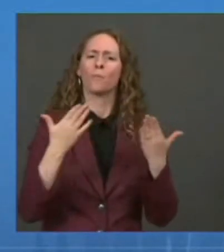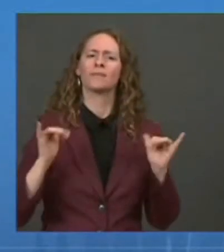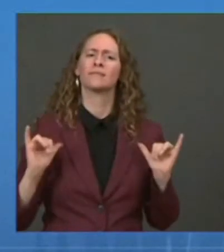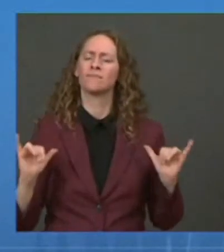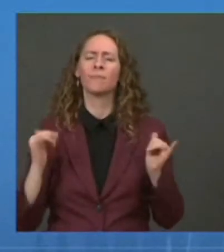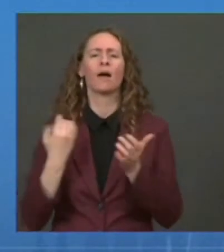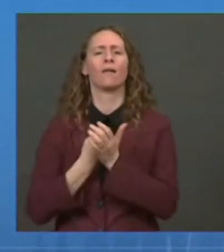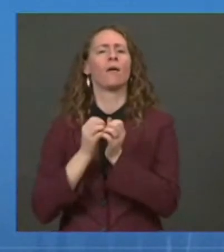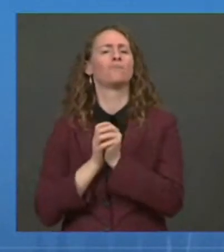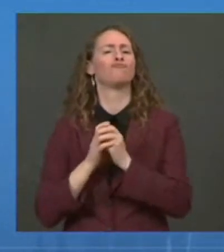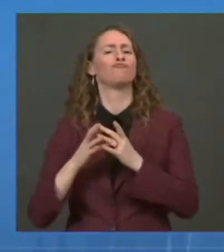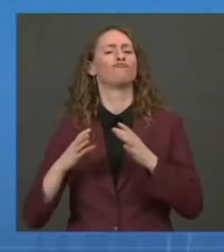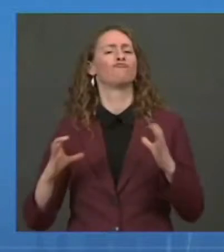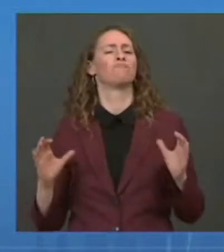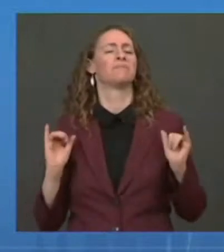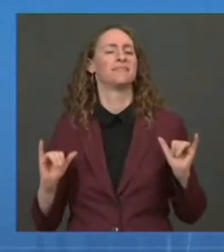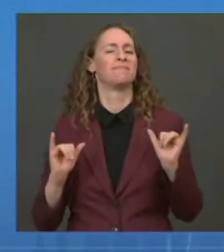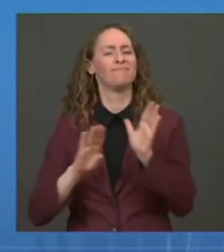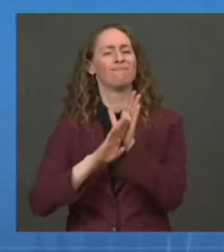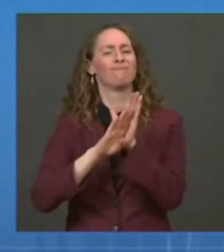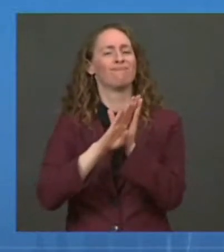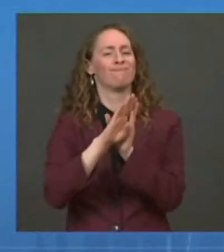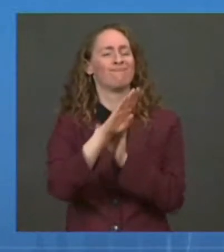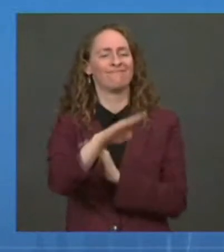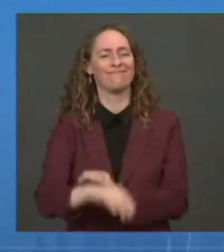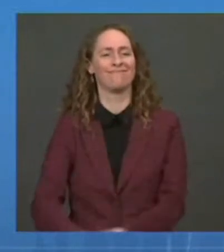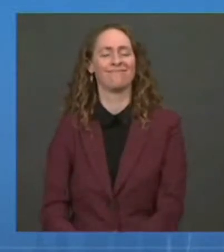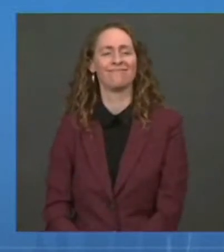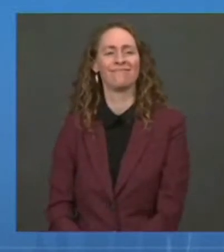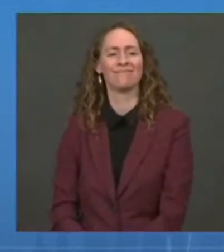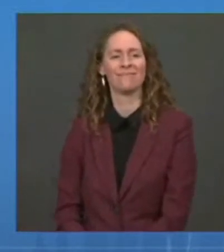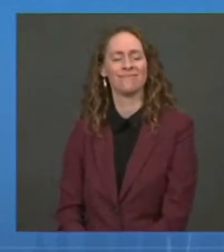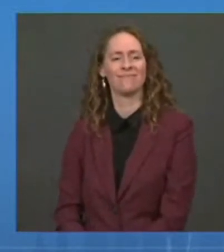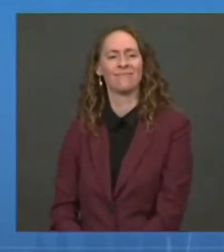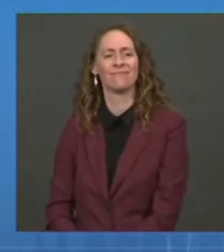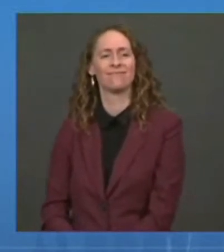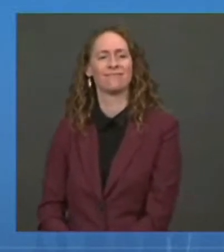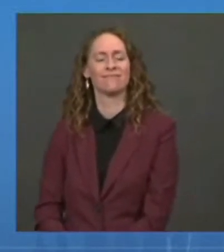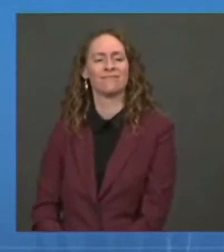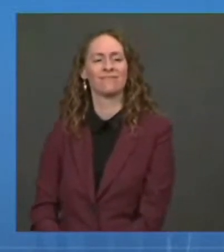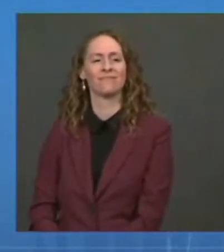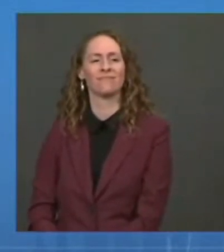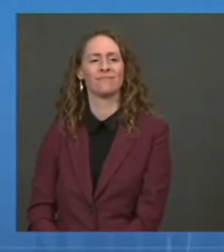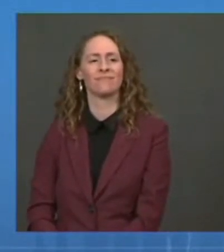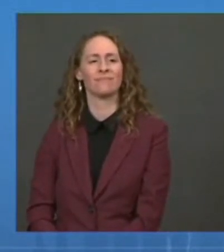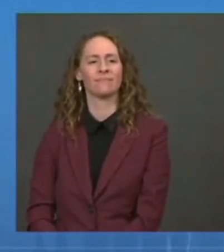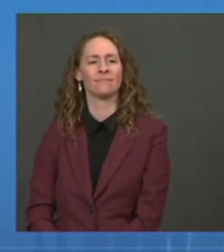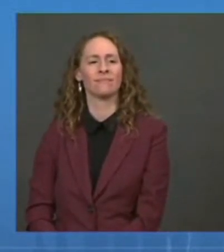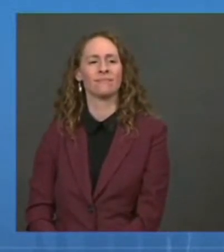OPEN AND OUR ECONOMY GROWING. TODAY WE WANT TO PROVIDE ADDITIONAL DETAIL ON THREE